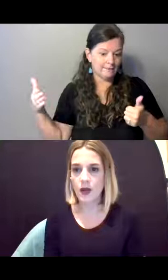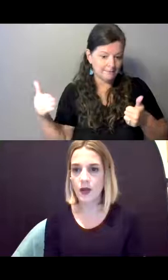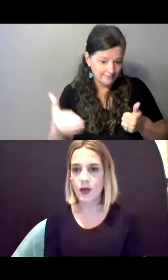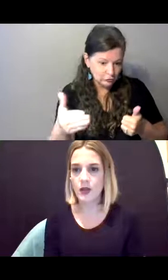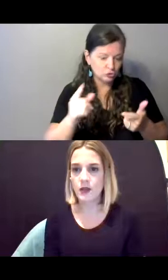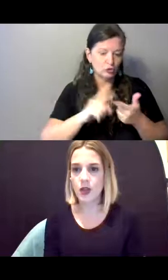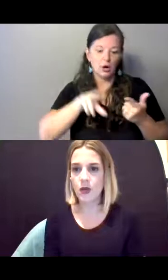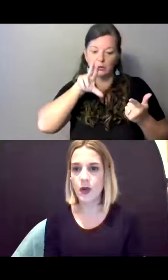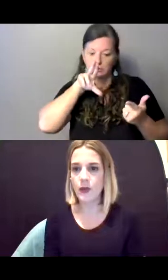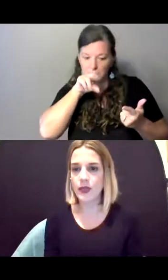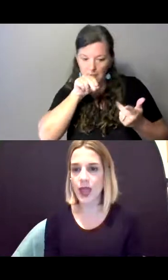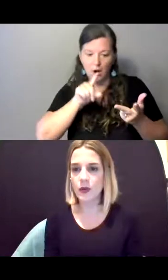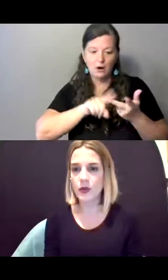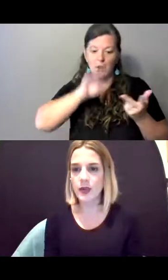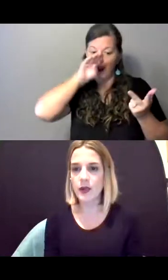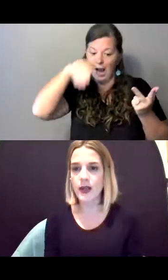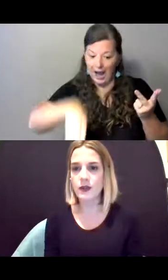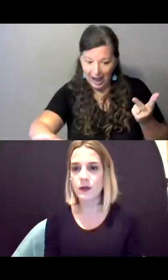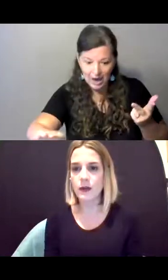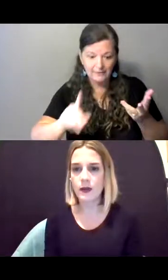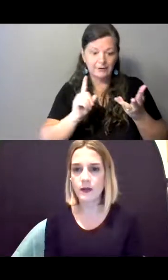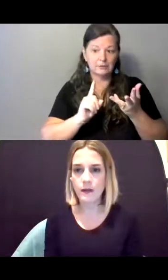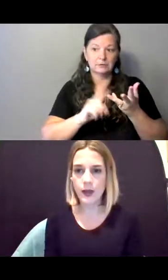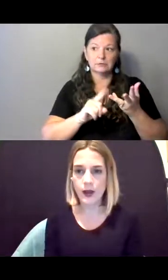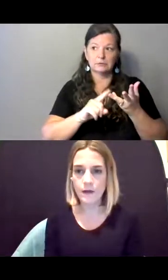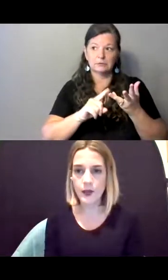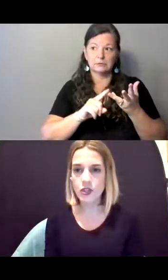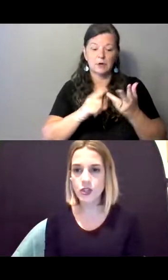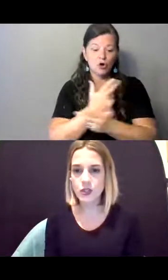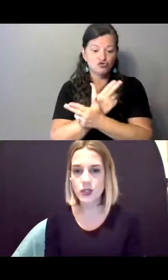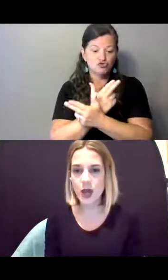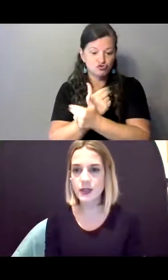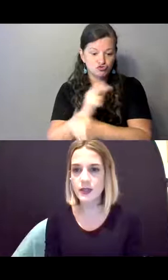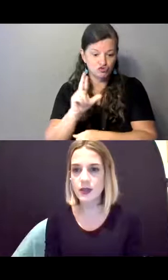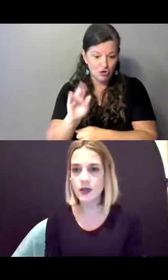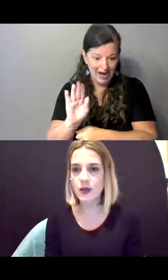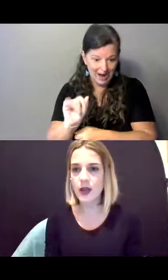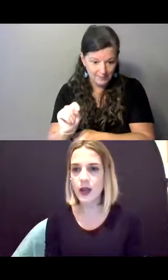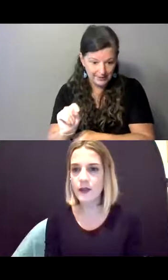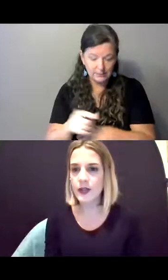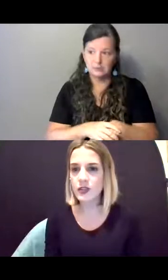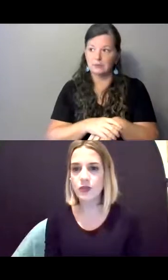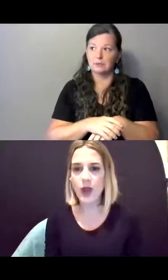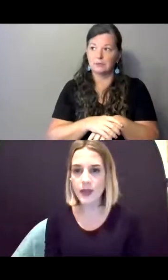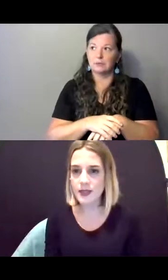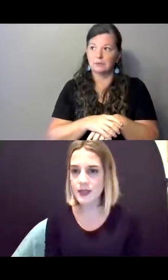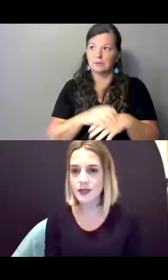So, I mean, with the animals that applies to fish ducks, elephants, rabbits,